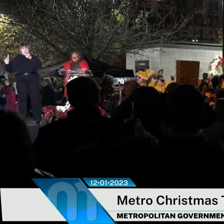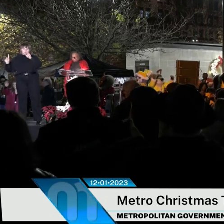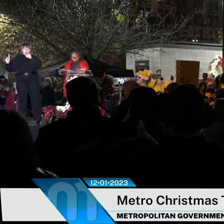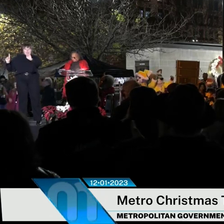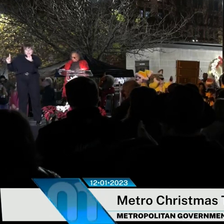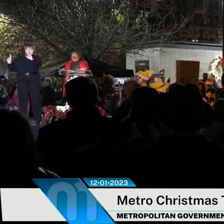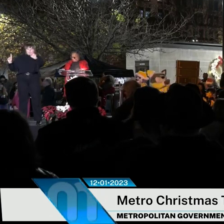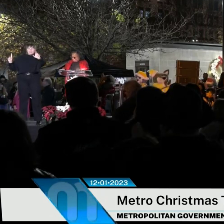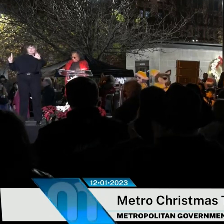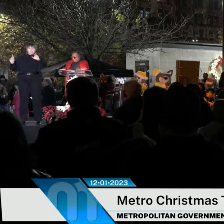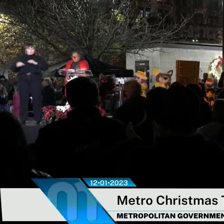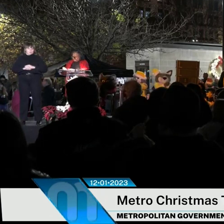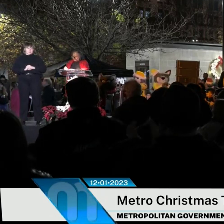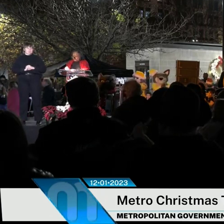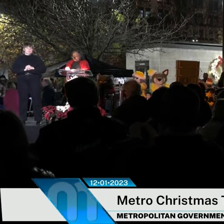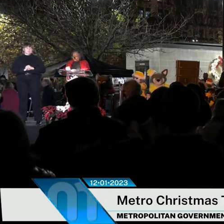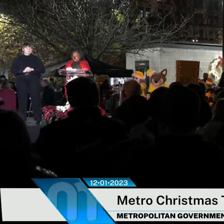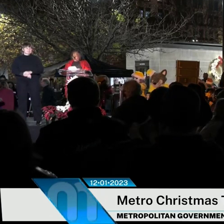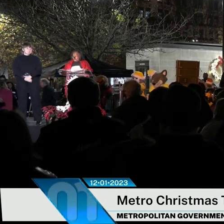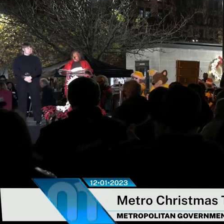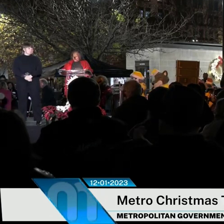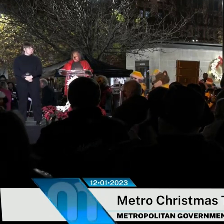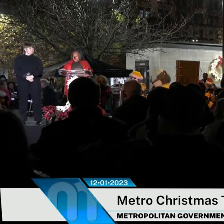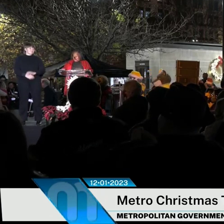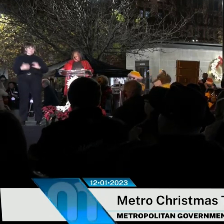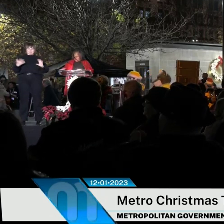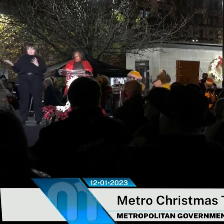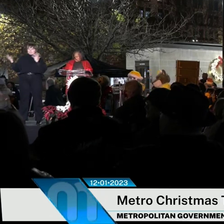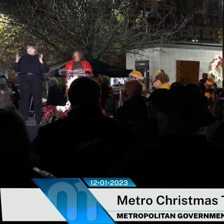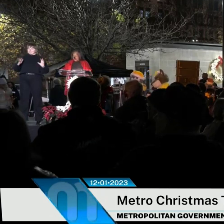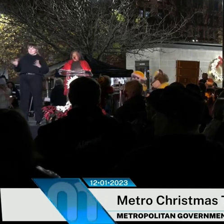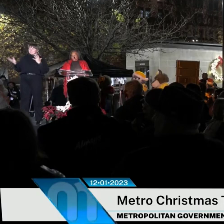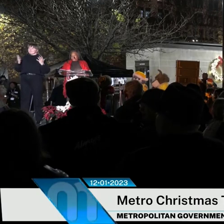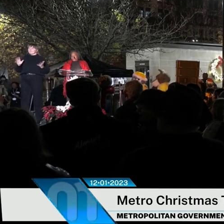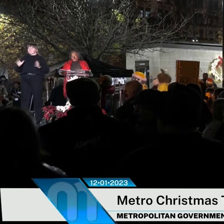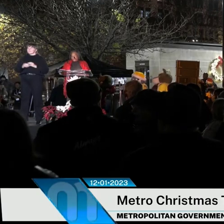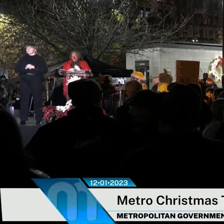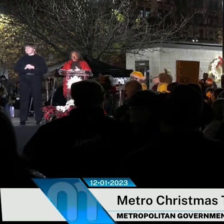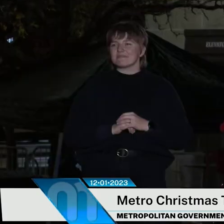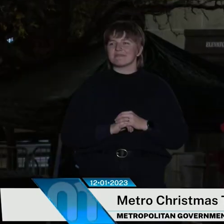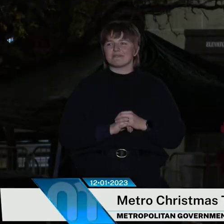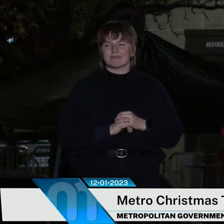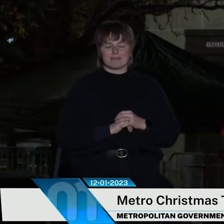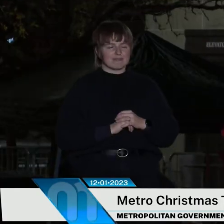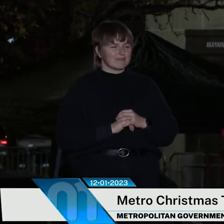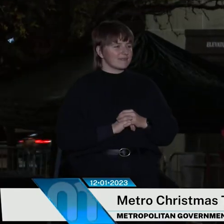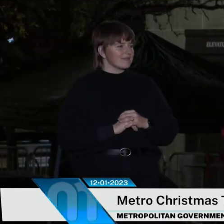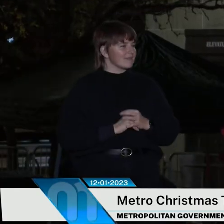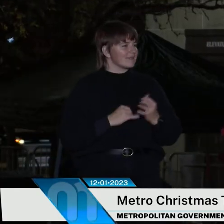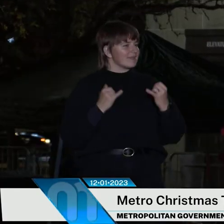ONE MORE ROUND OF APPLAUSE.